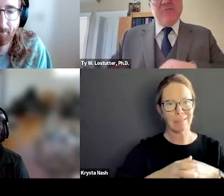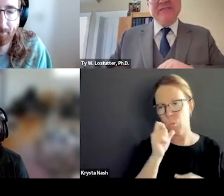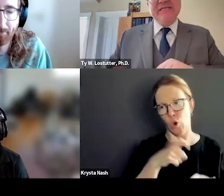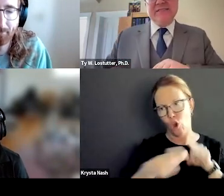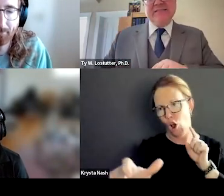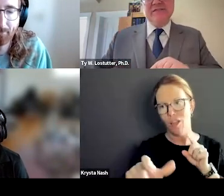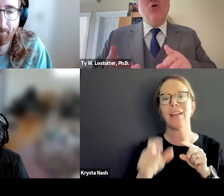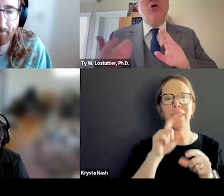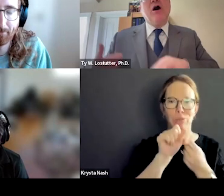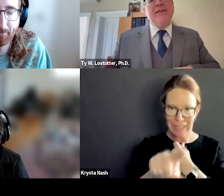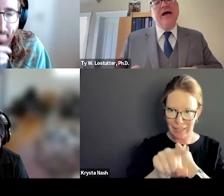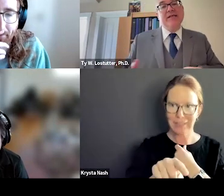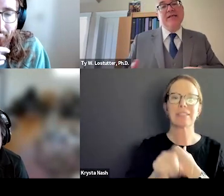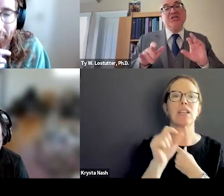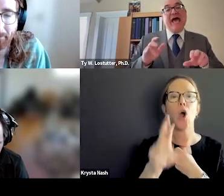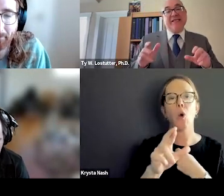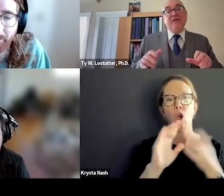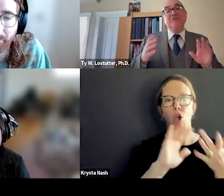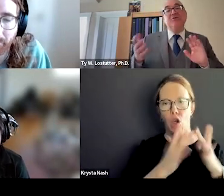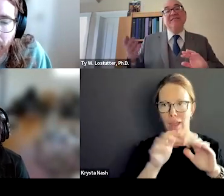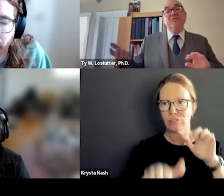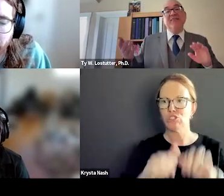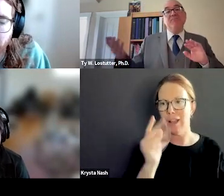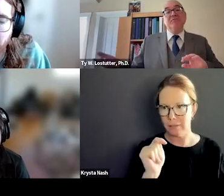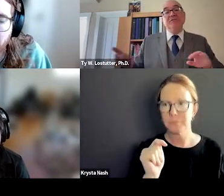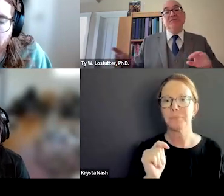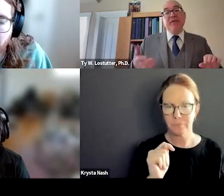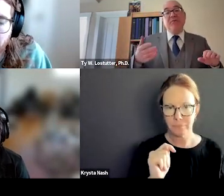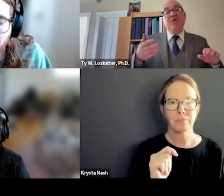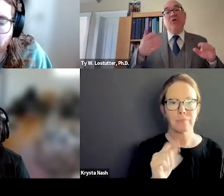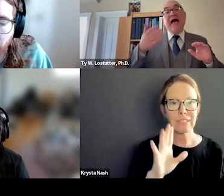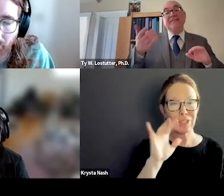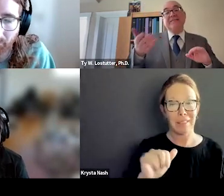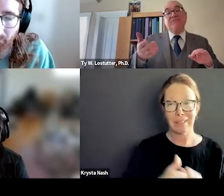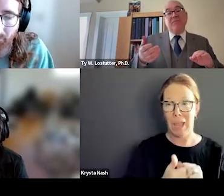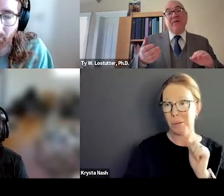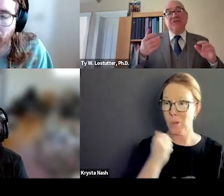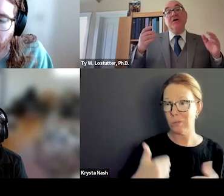They will text us or online chat. So that's the way that most young people will access that information.